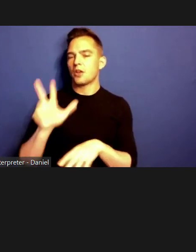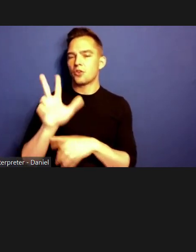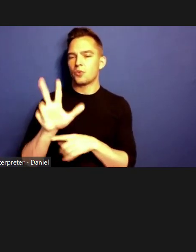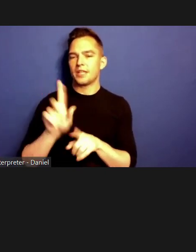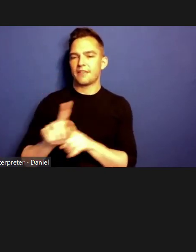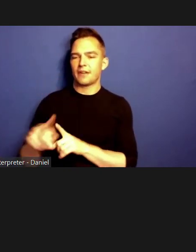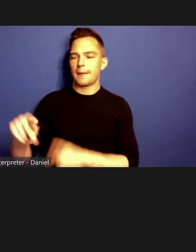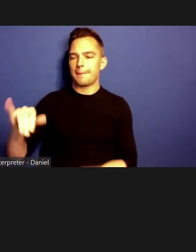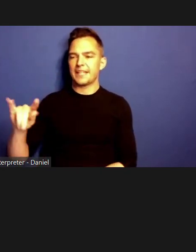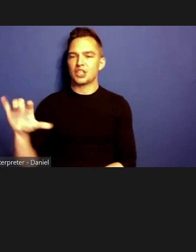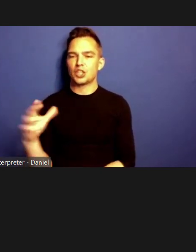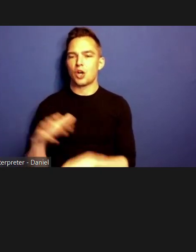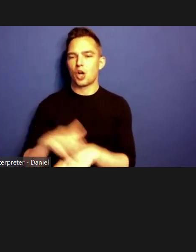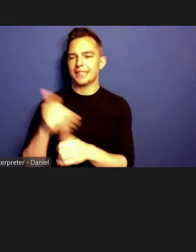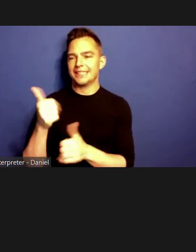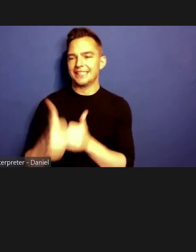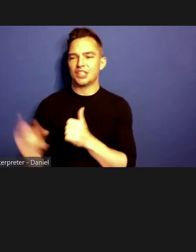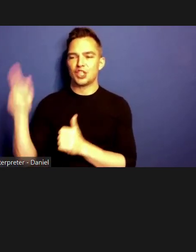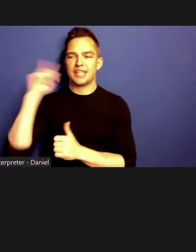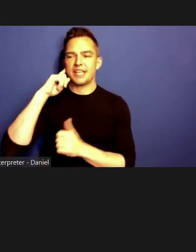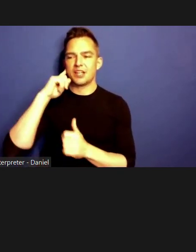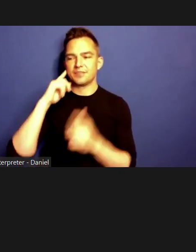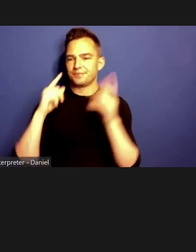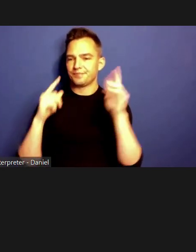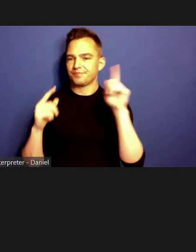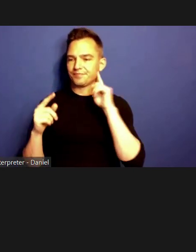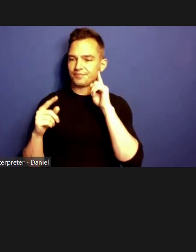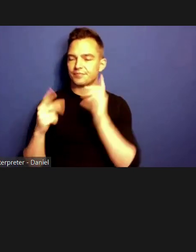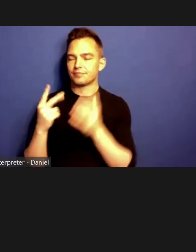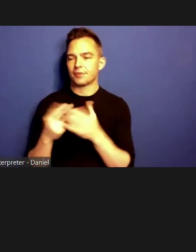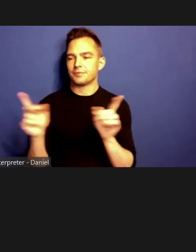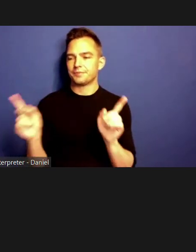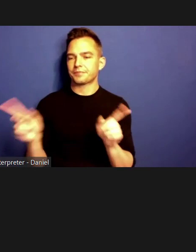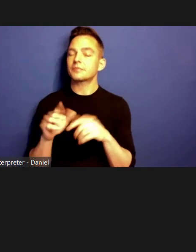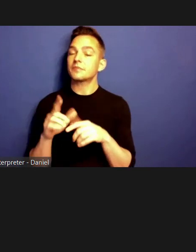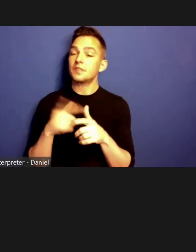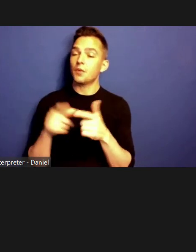We're going to note the child's response or lack of response after each tone is presented.